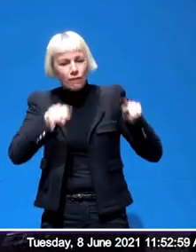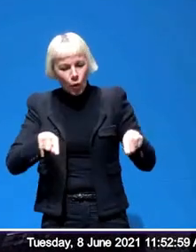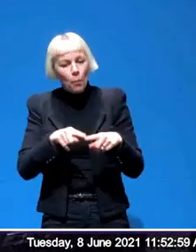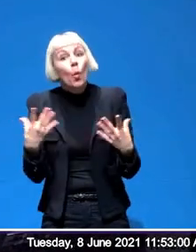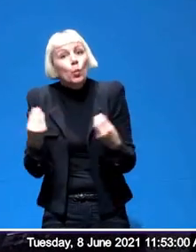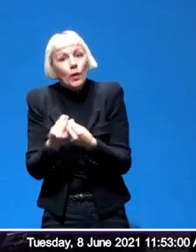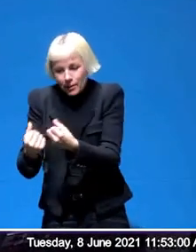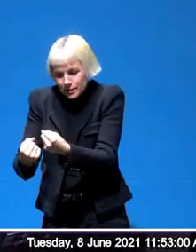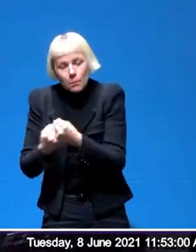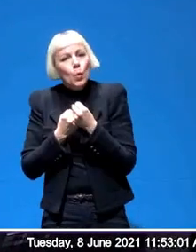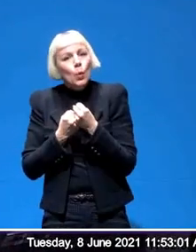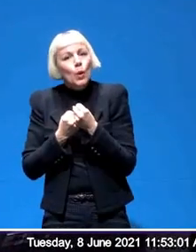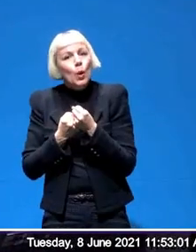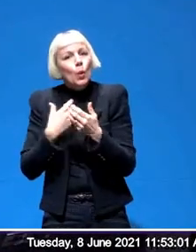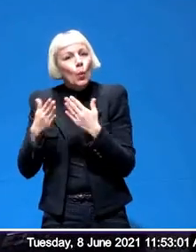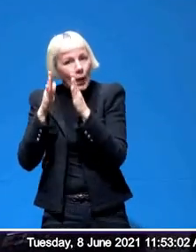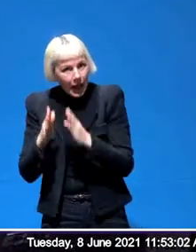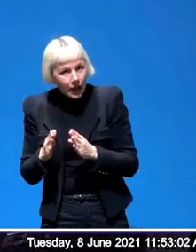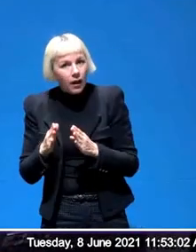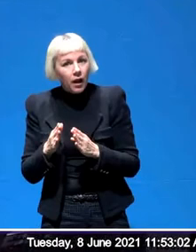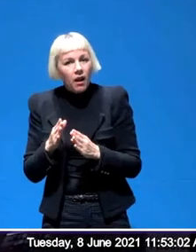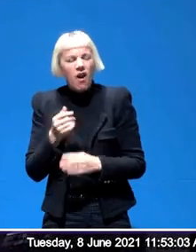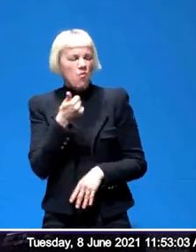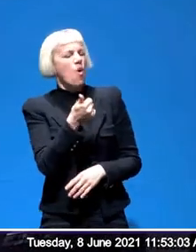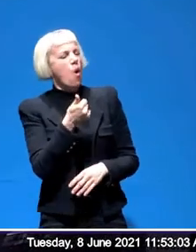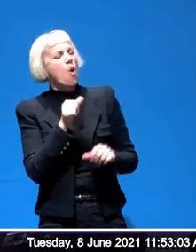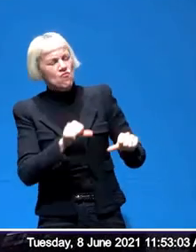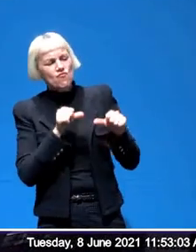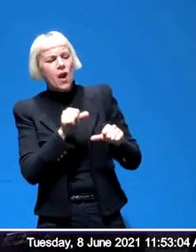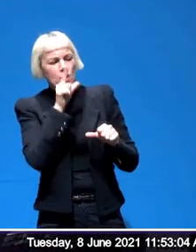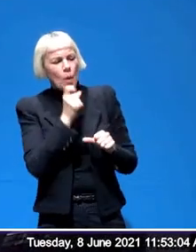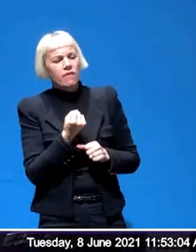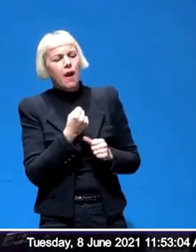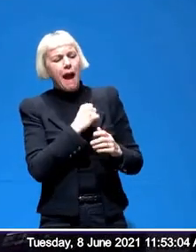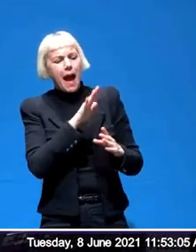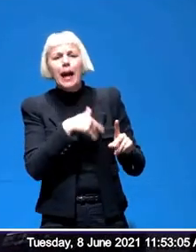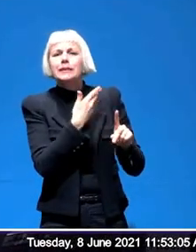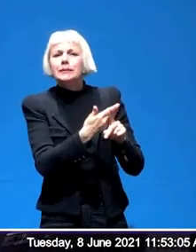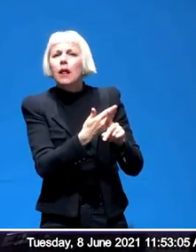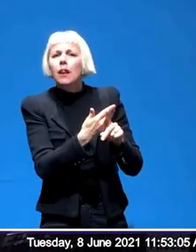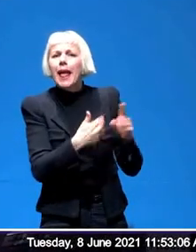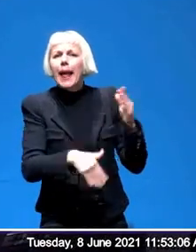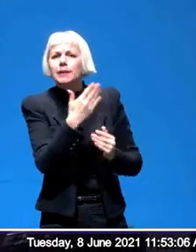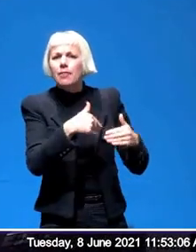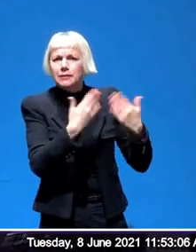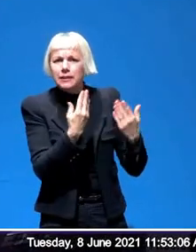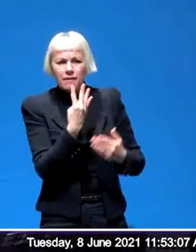she agreed to give me until the end of the day to submit the reports gathered and 48 hours to complete the form.